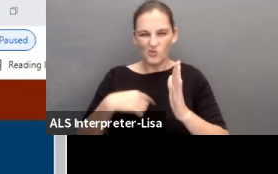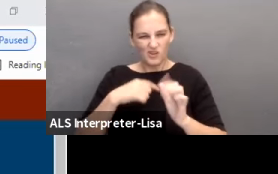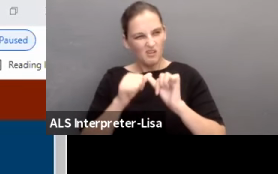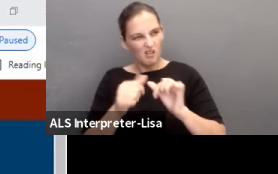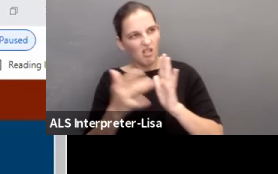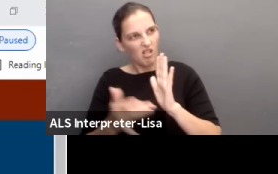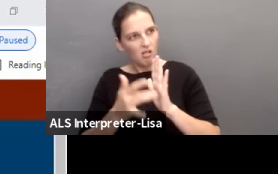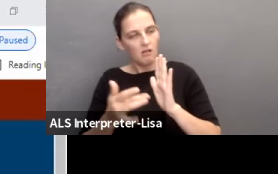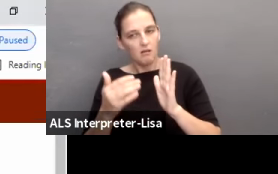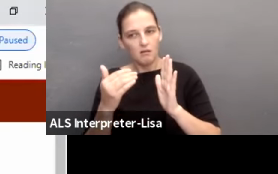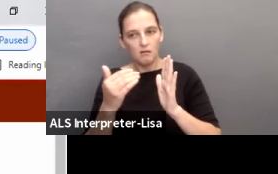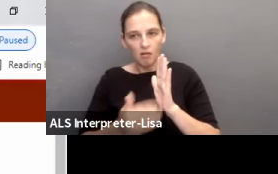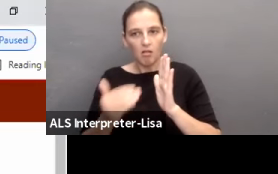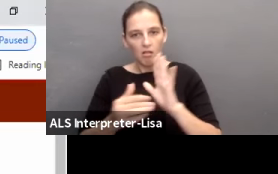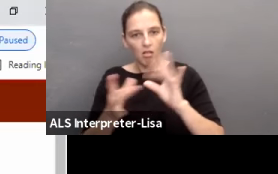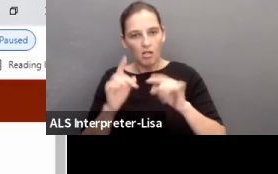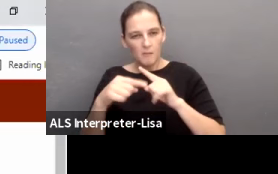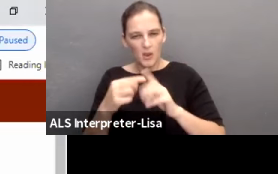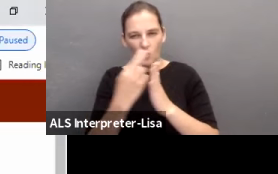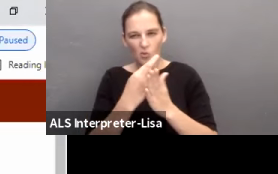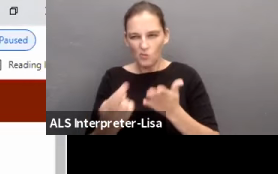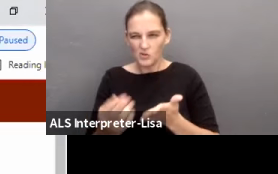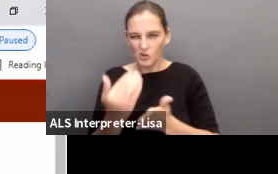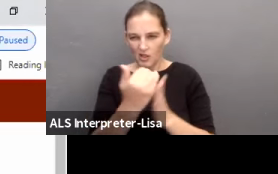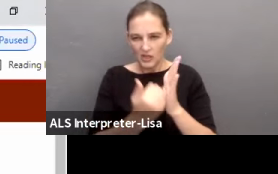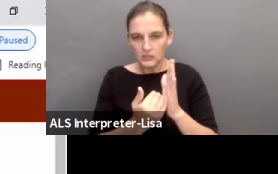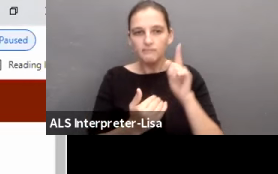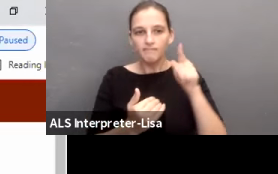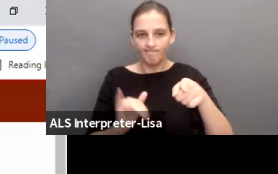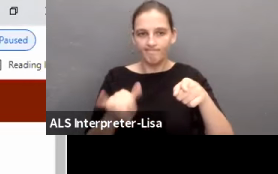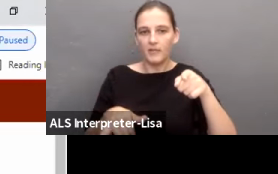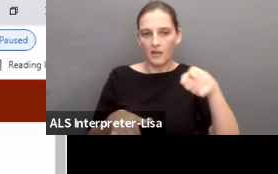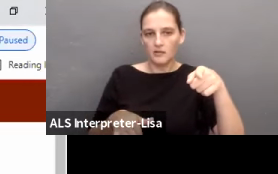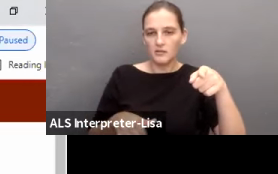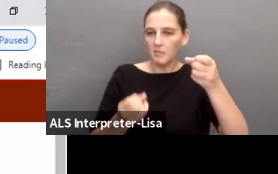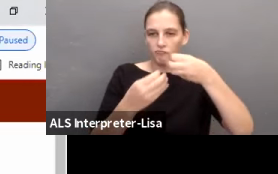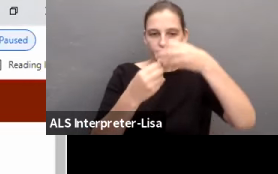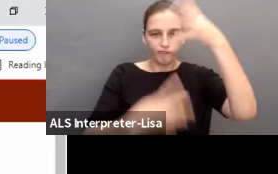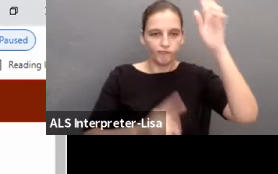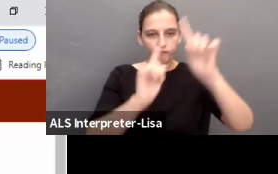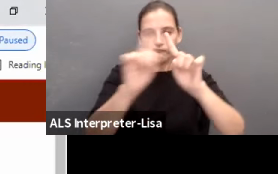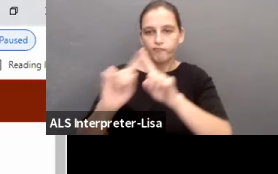Access our resource list and lots of great resources that are available videos how to